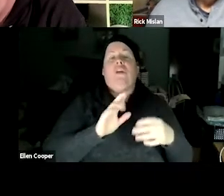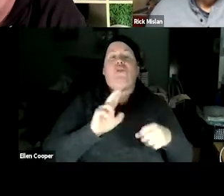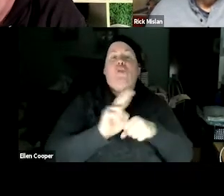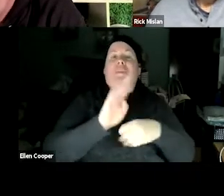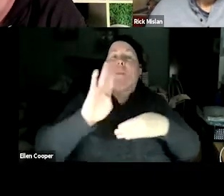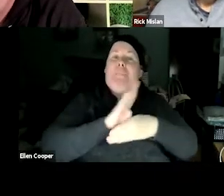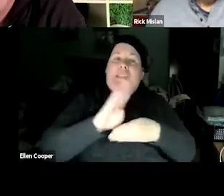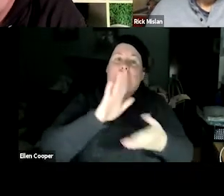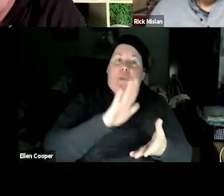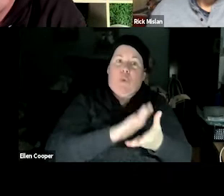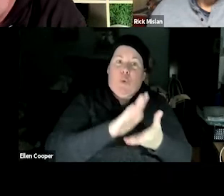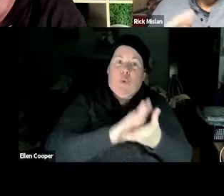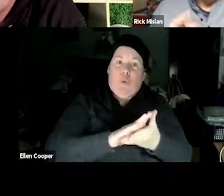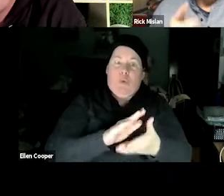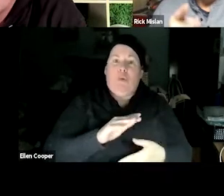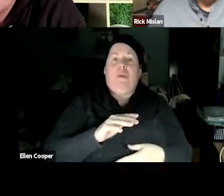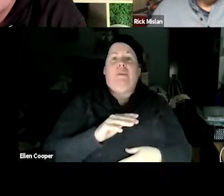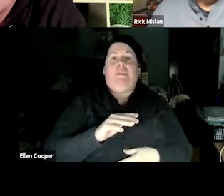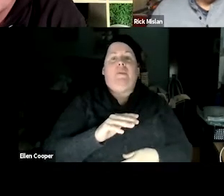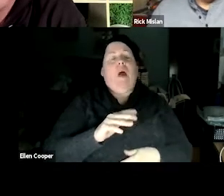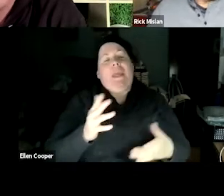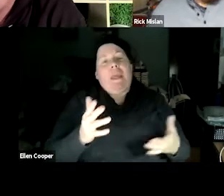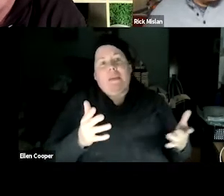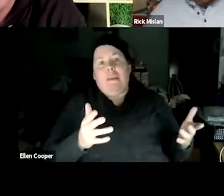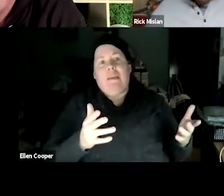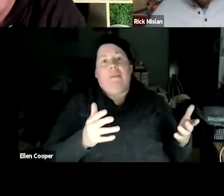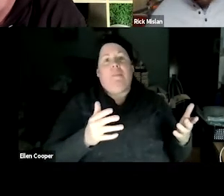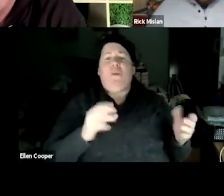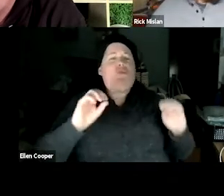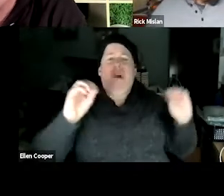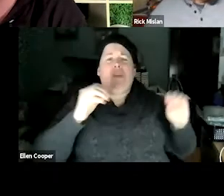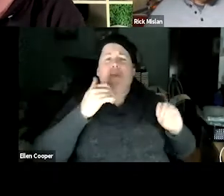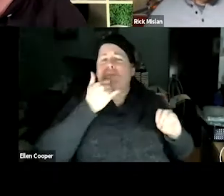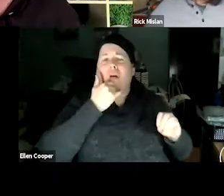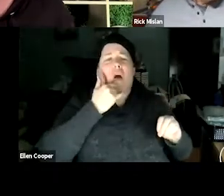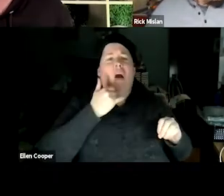CalebBarlow: I'm not that there's not there's anything wrong with all of the other schools,